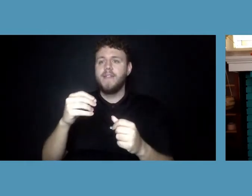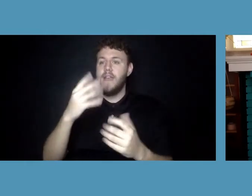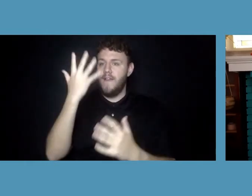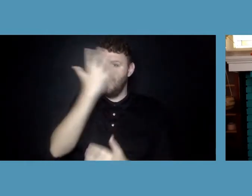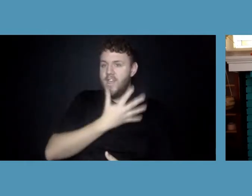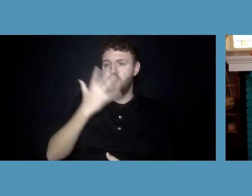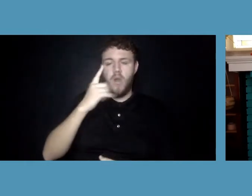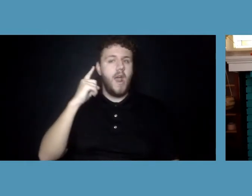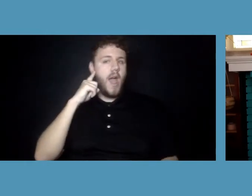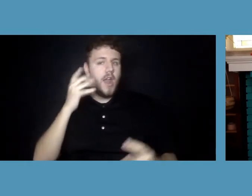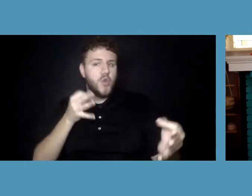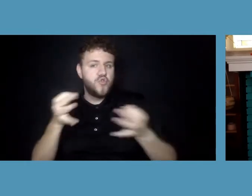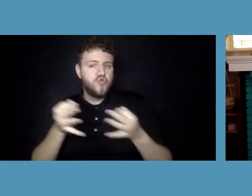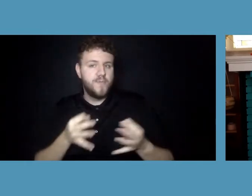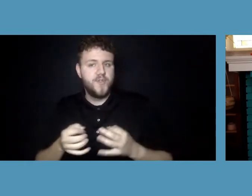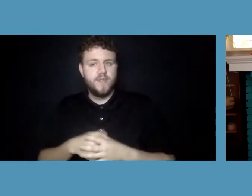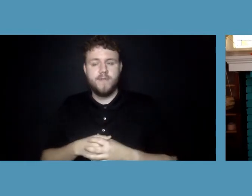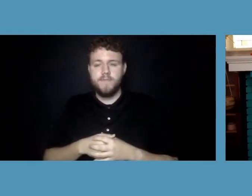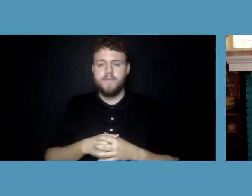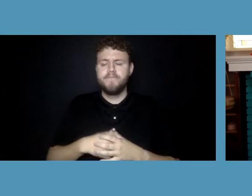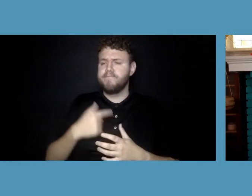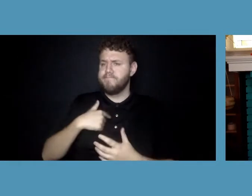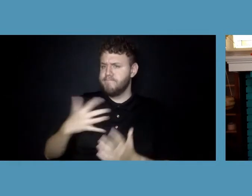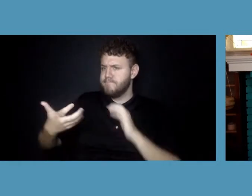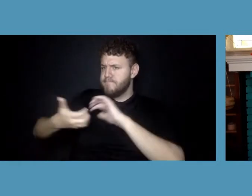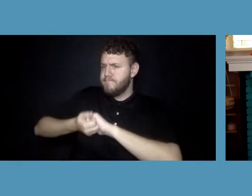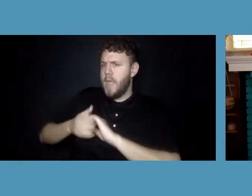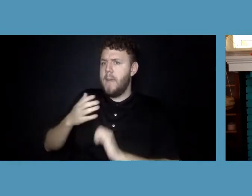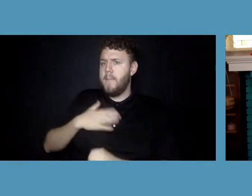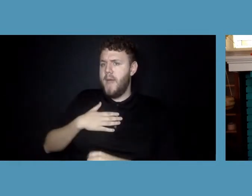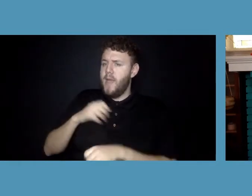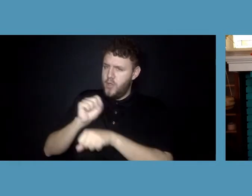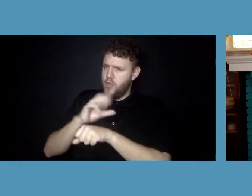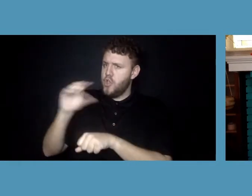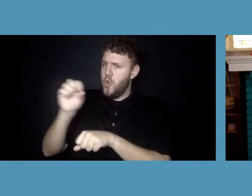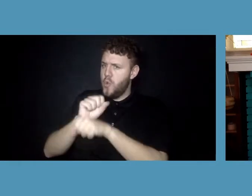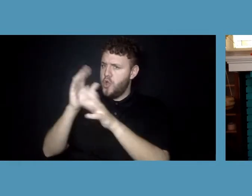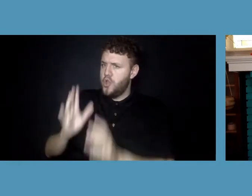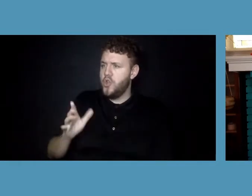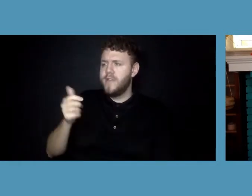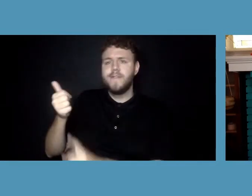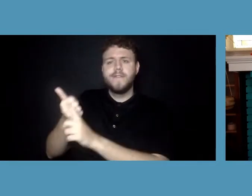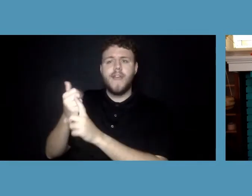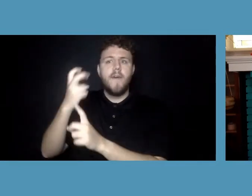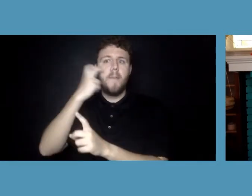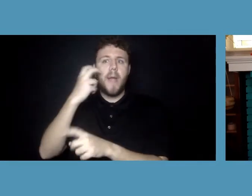I work with my colleague who is an incredible blind Museum professional and accessibility